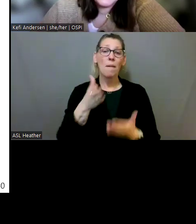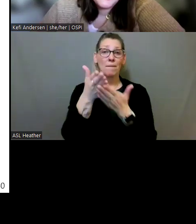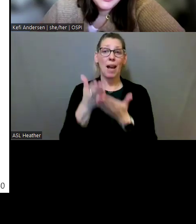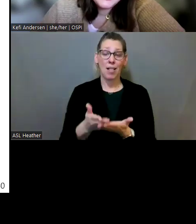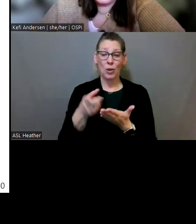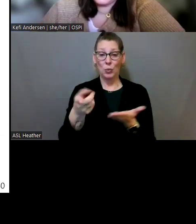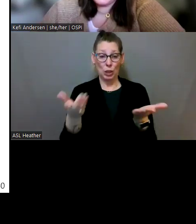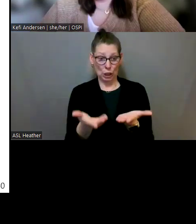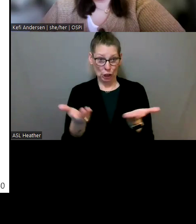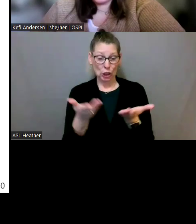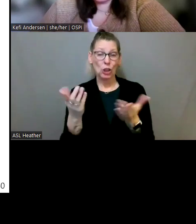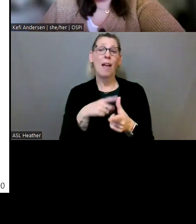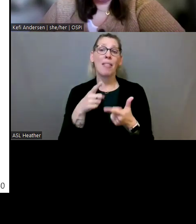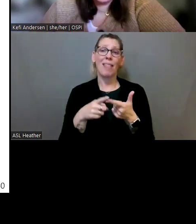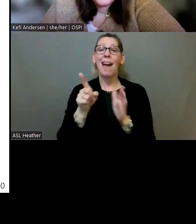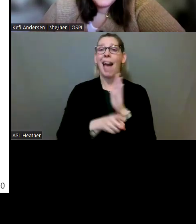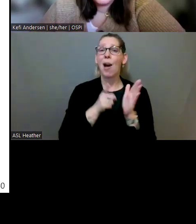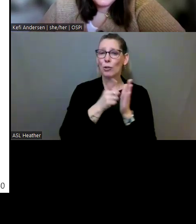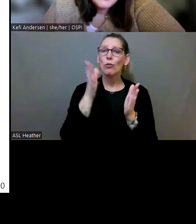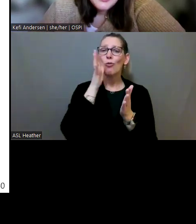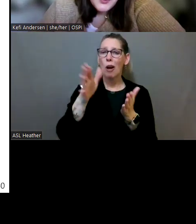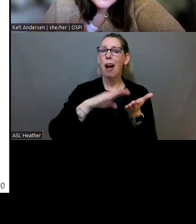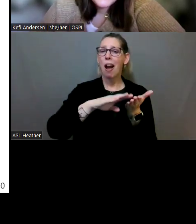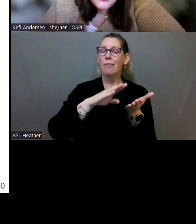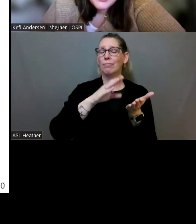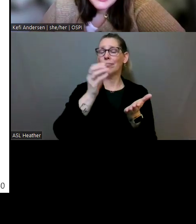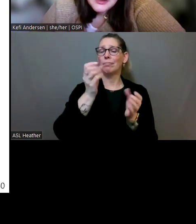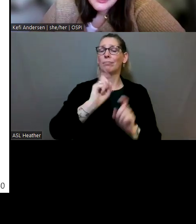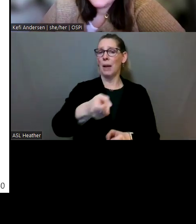and we release your hours after that's done. If you watch the recording later,